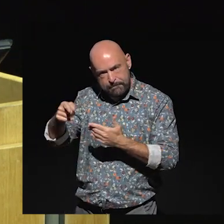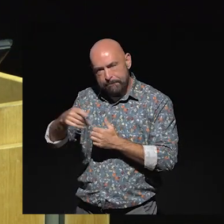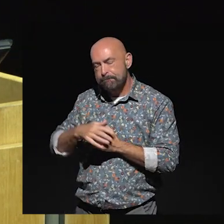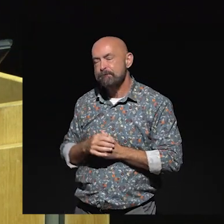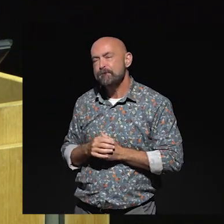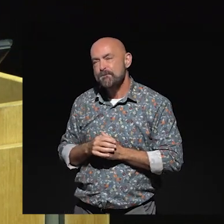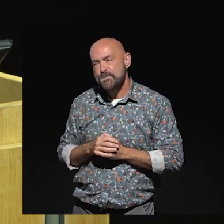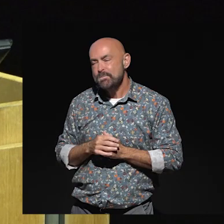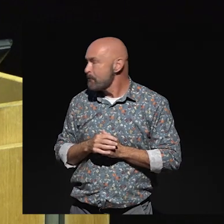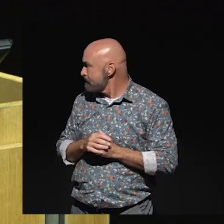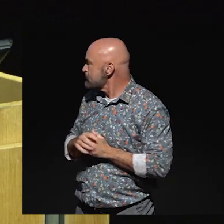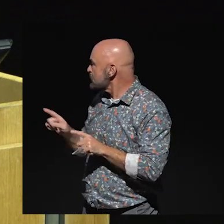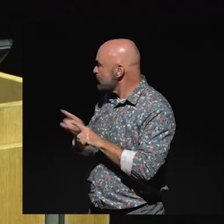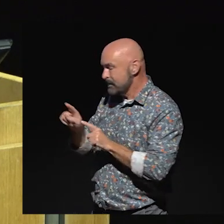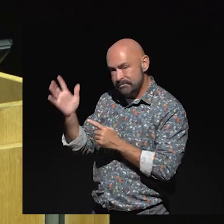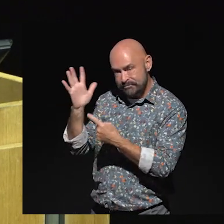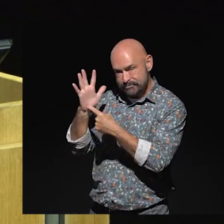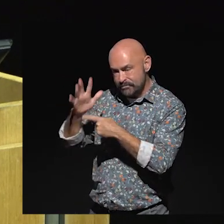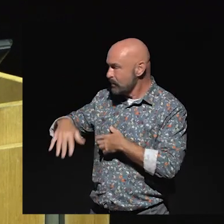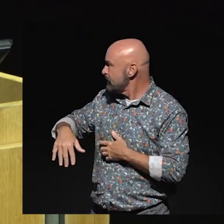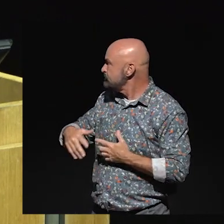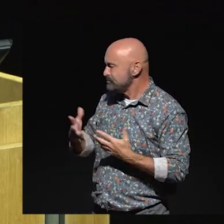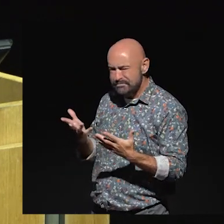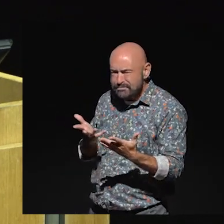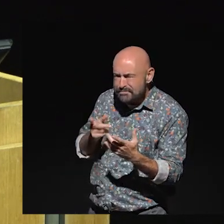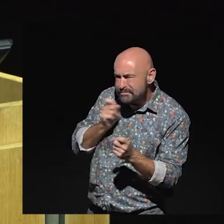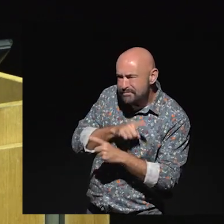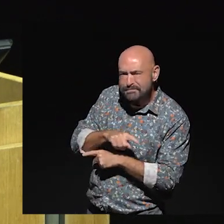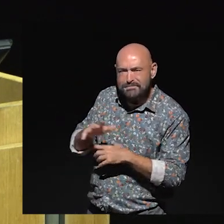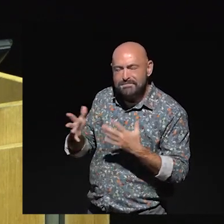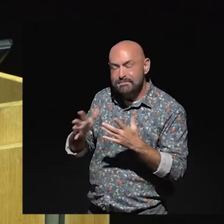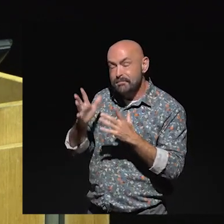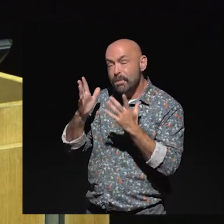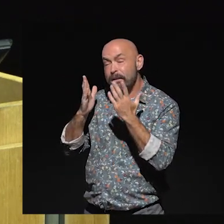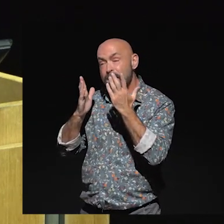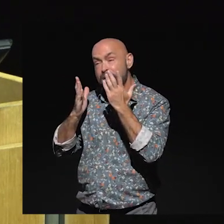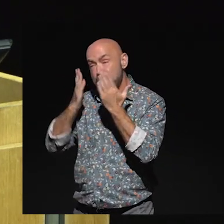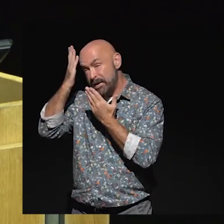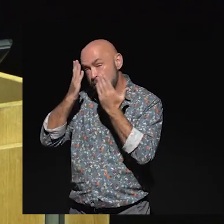It's the same with the hand. It's just a strangeness to which Picasso is responding,